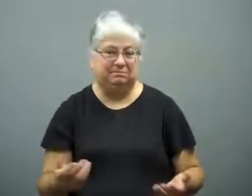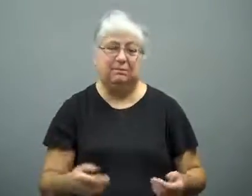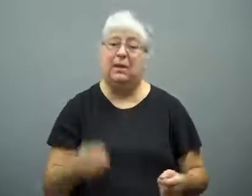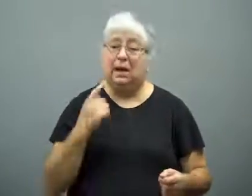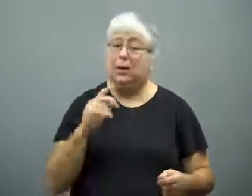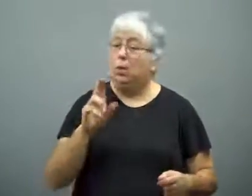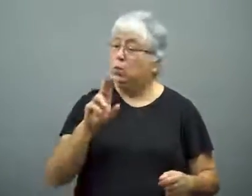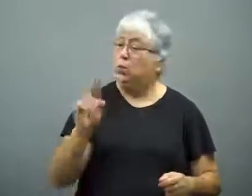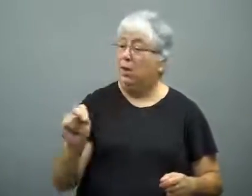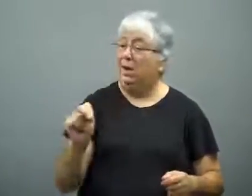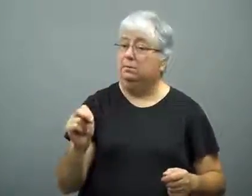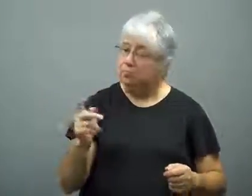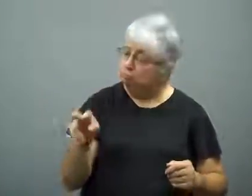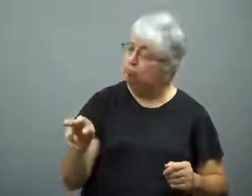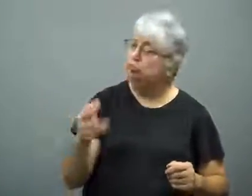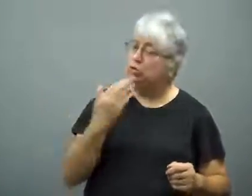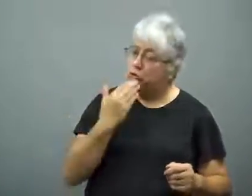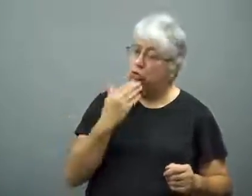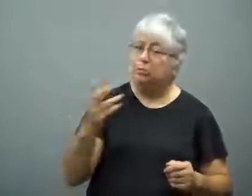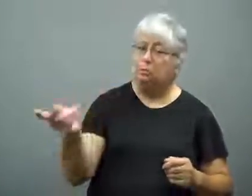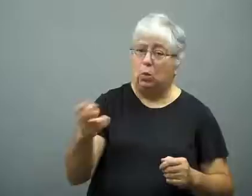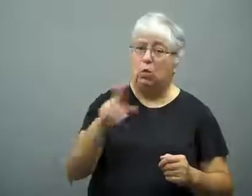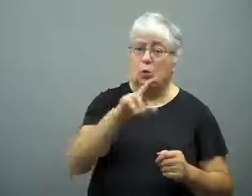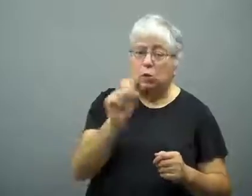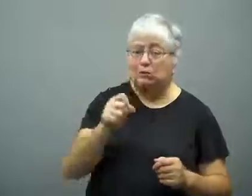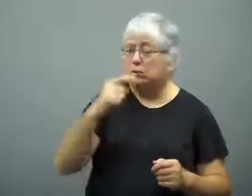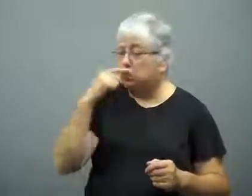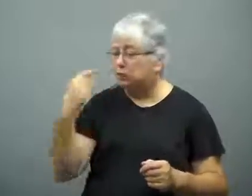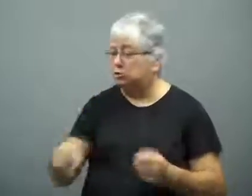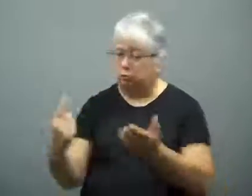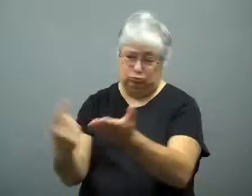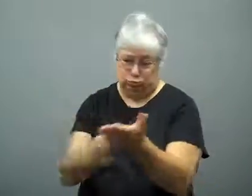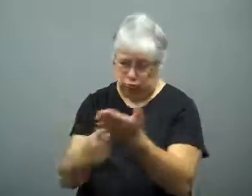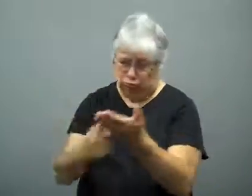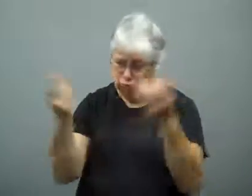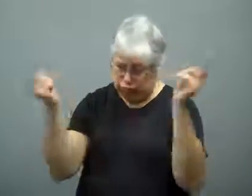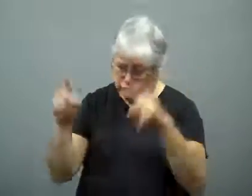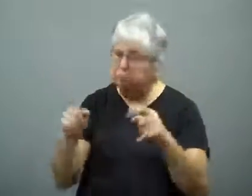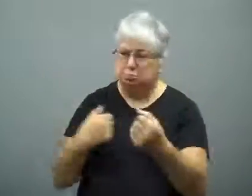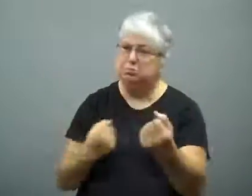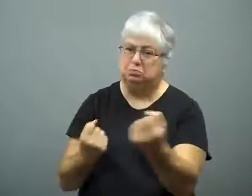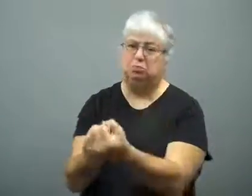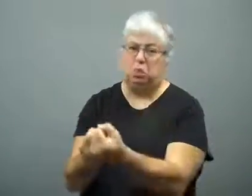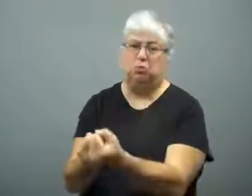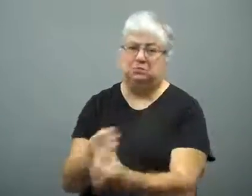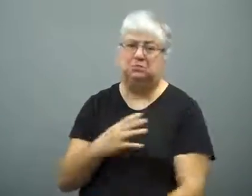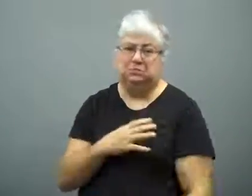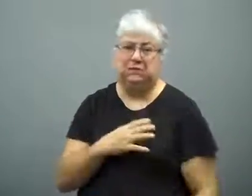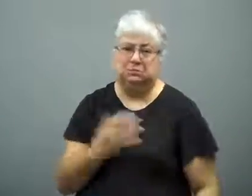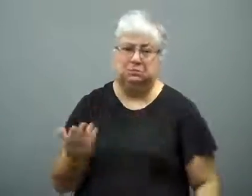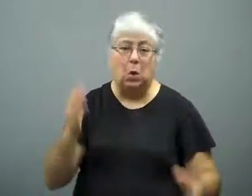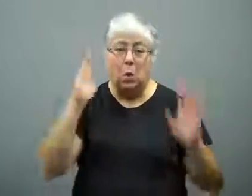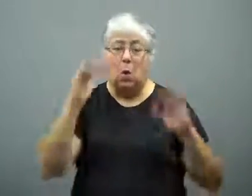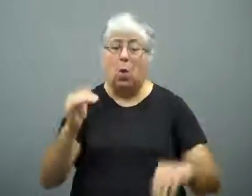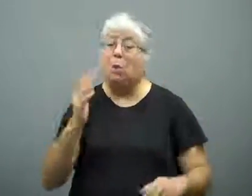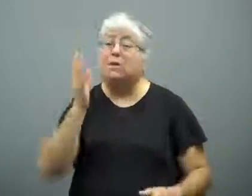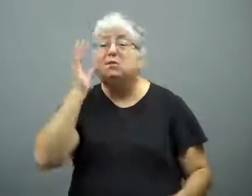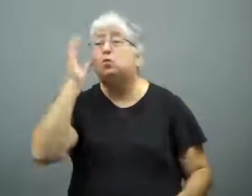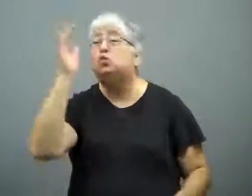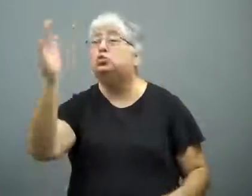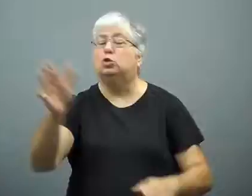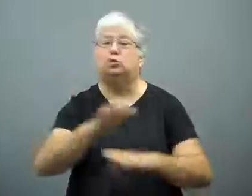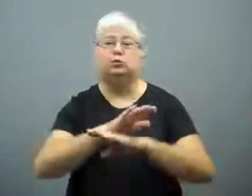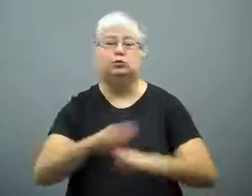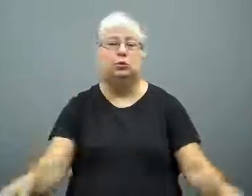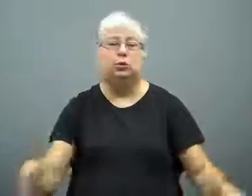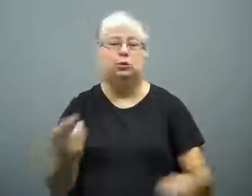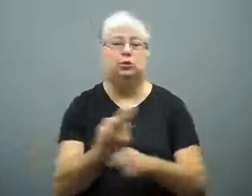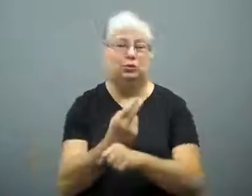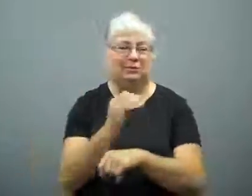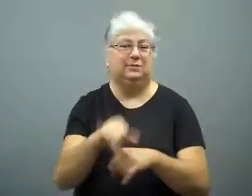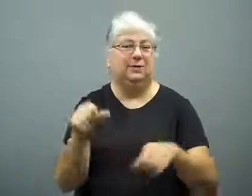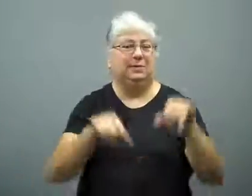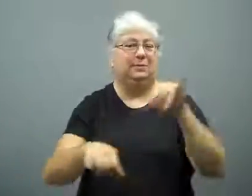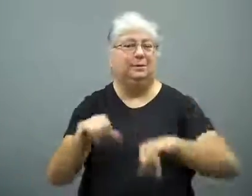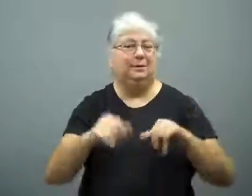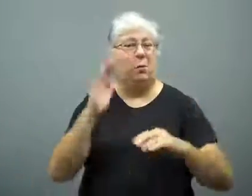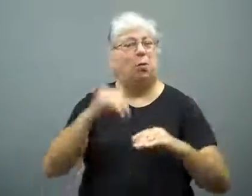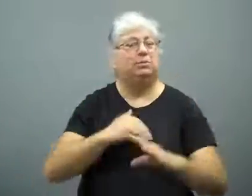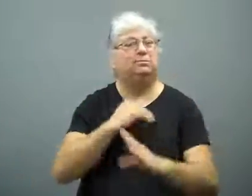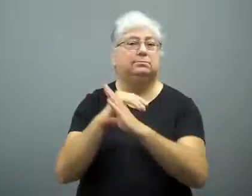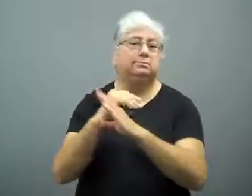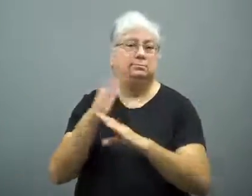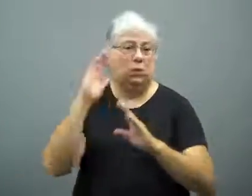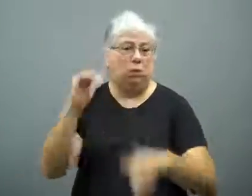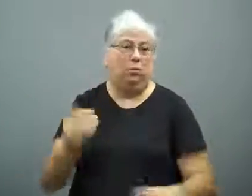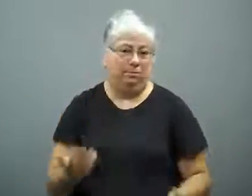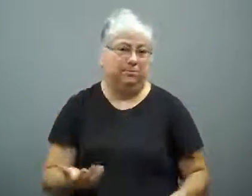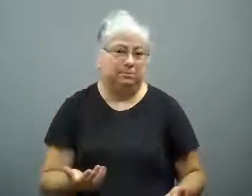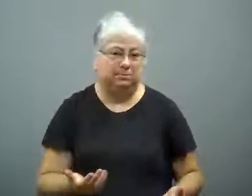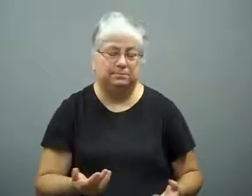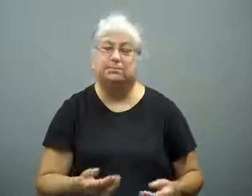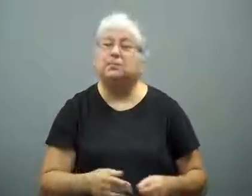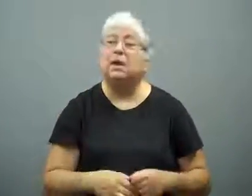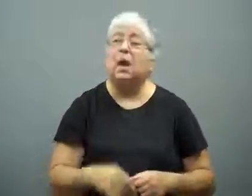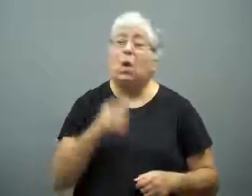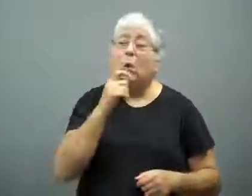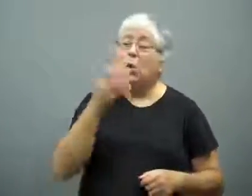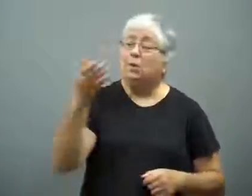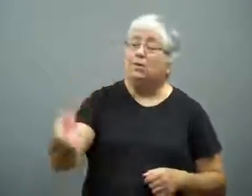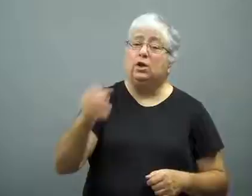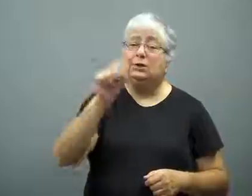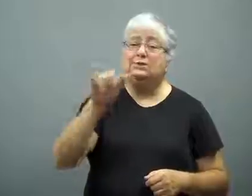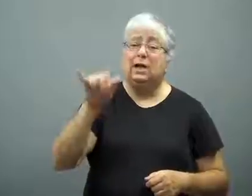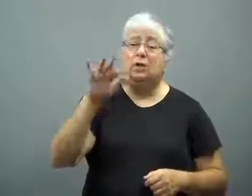He supported the efforts of Russia and the US to work together on this issue.